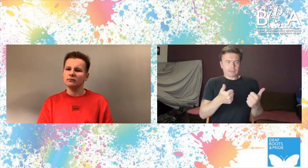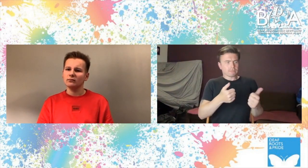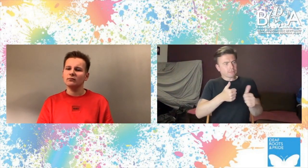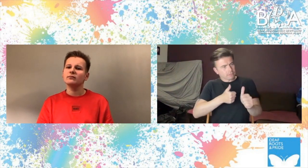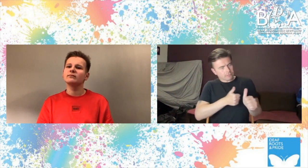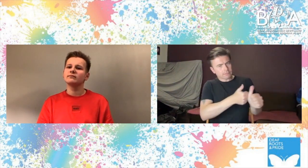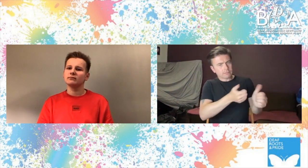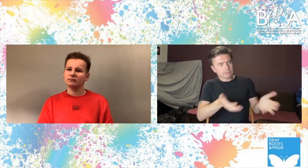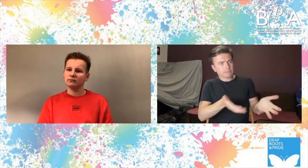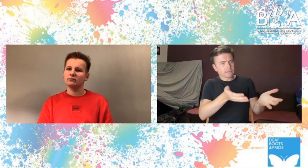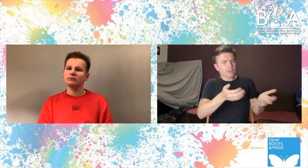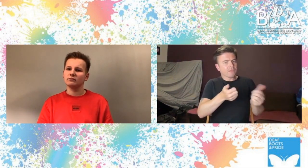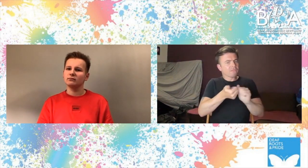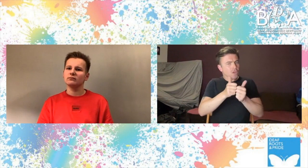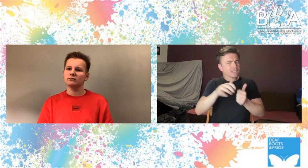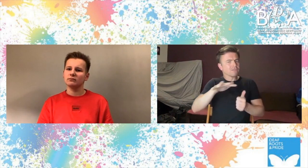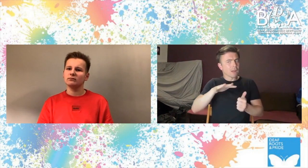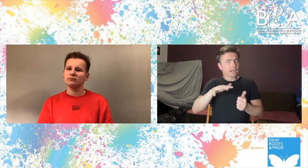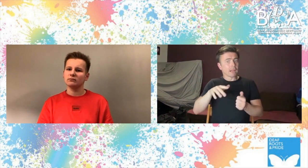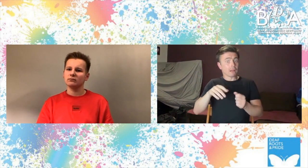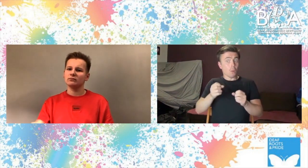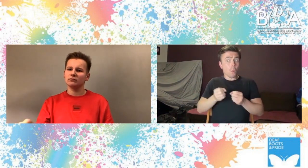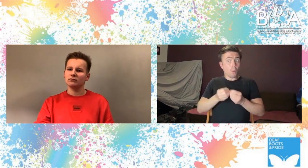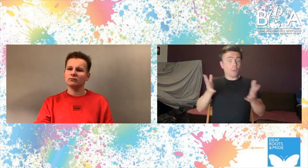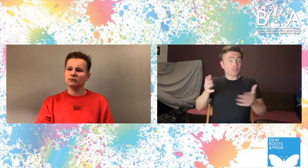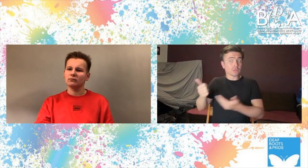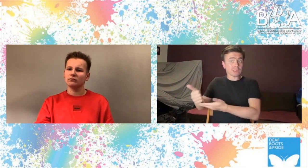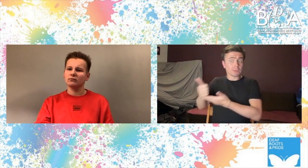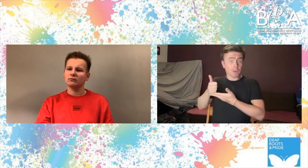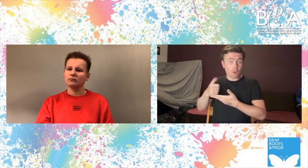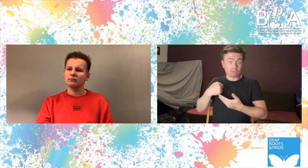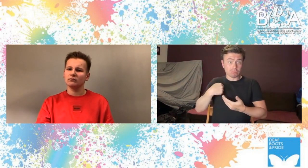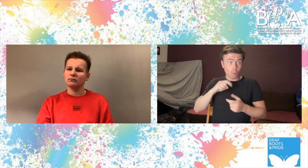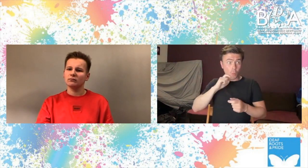about it. So, friends and family have been really supportive and without that I’m not